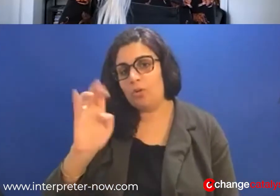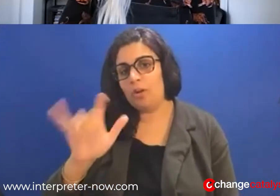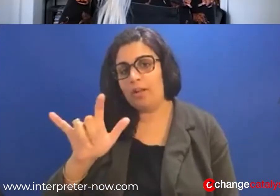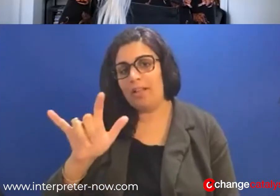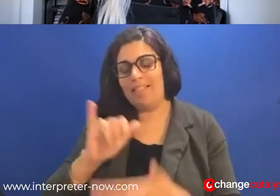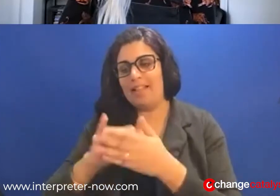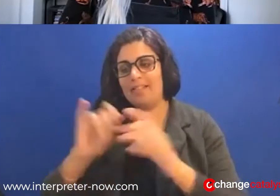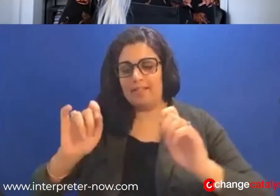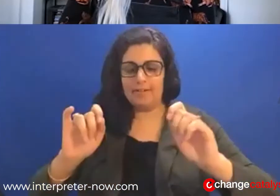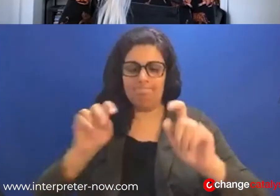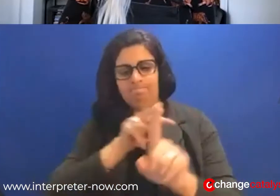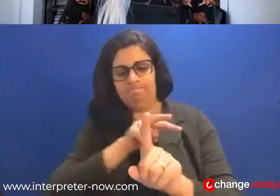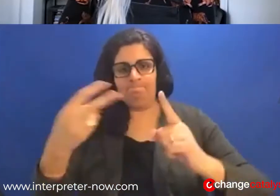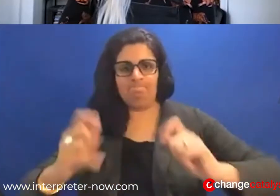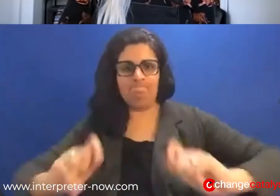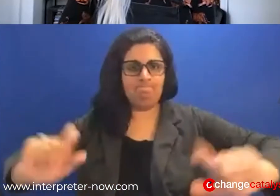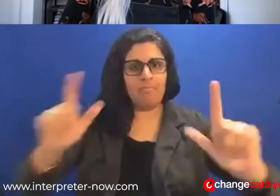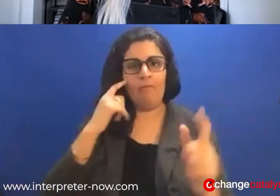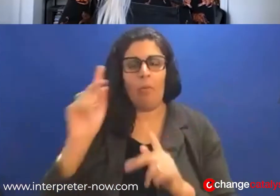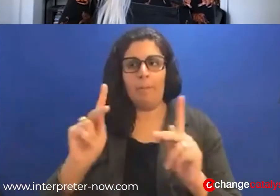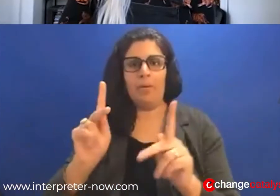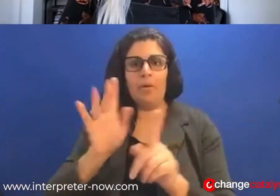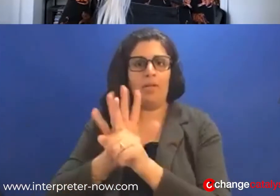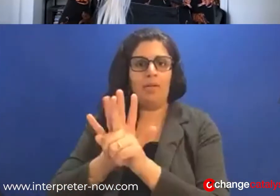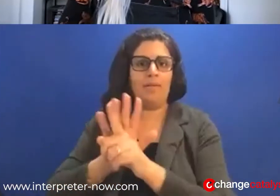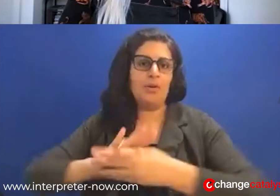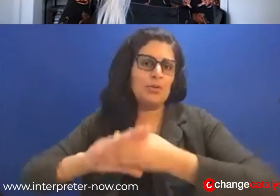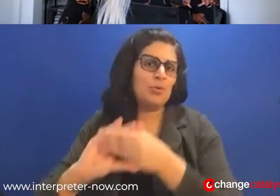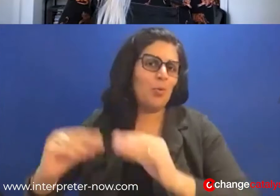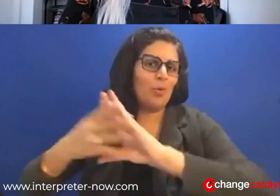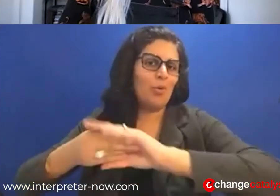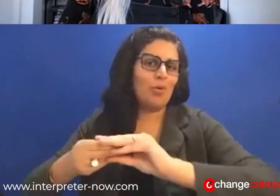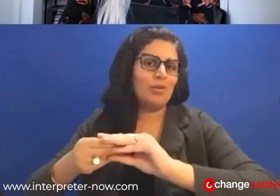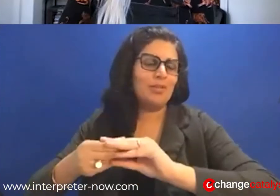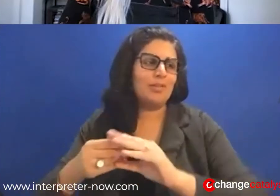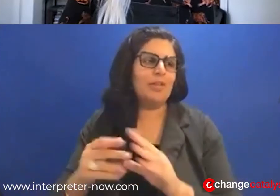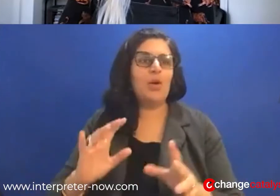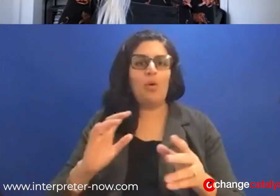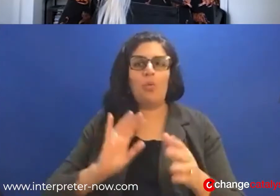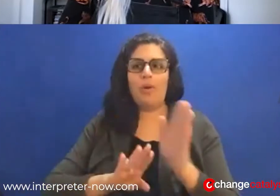for people's stories. It's creating space, right? We're not filling in those stories.